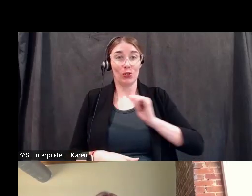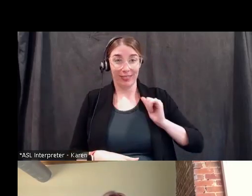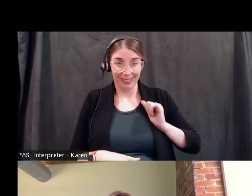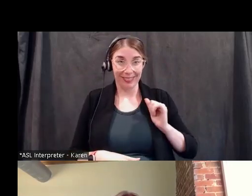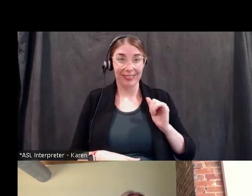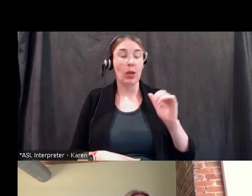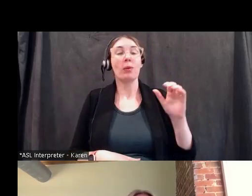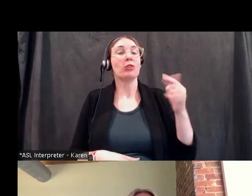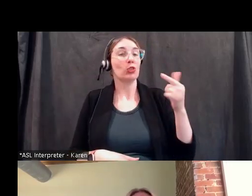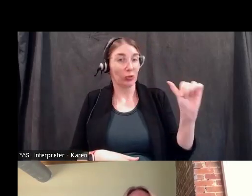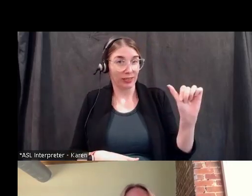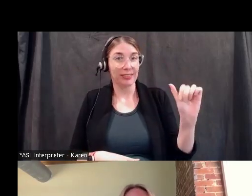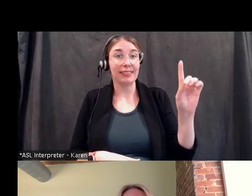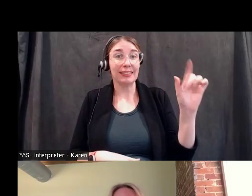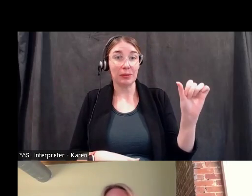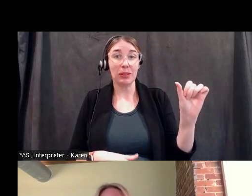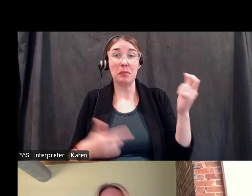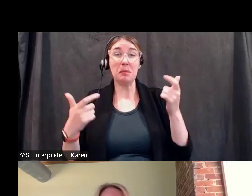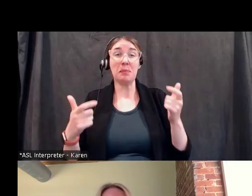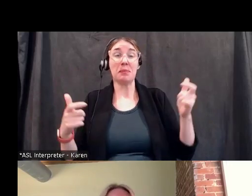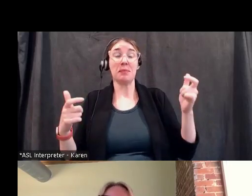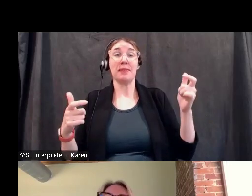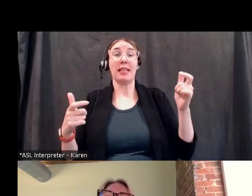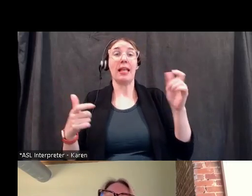We are the largest state east of the Mississippi River.